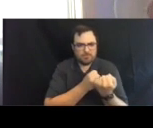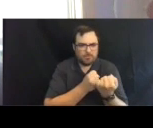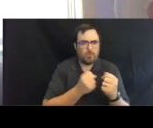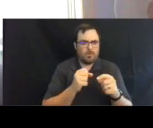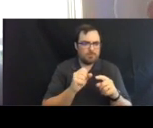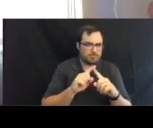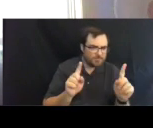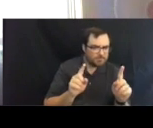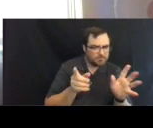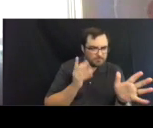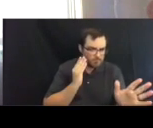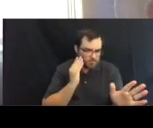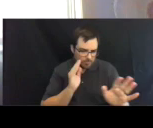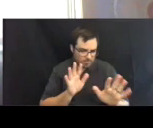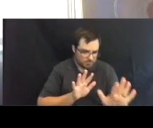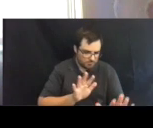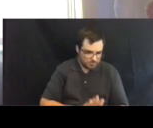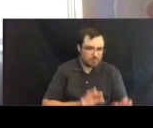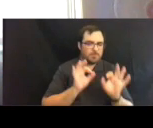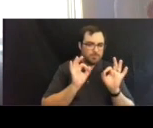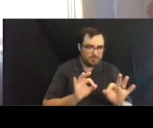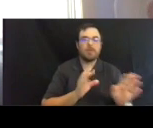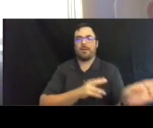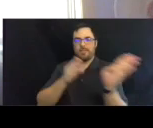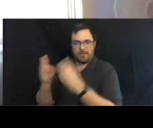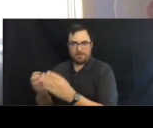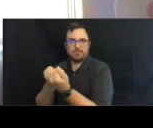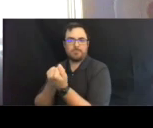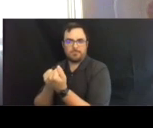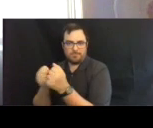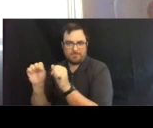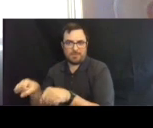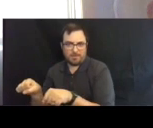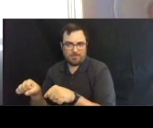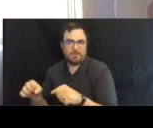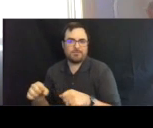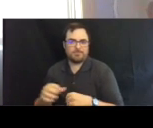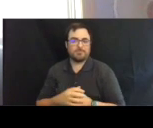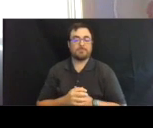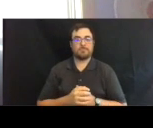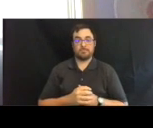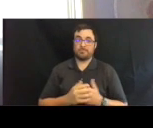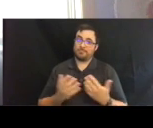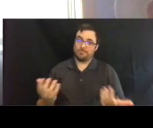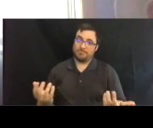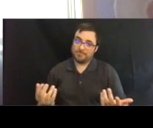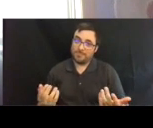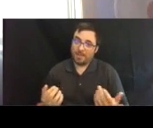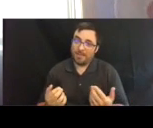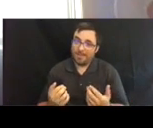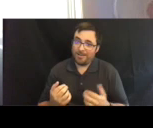expected and what they're actually producing sounds. So I'd love the idea of collaborating.